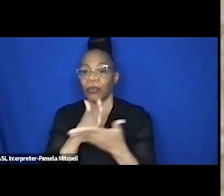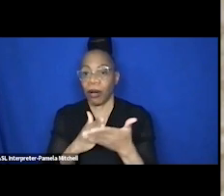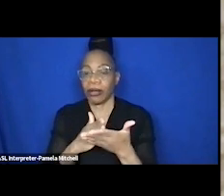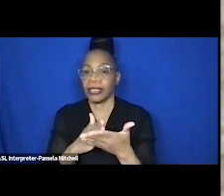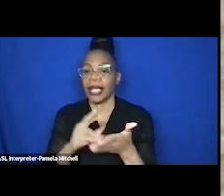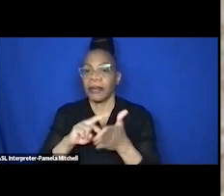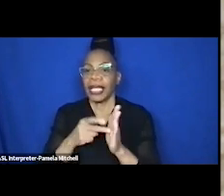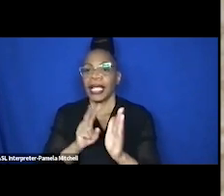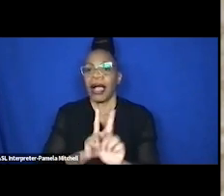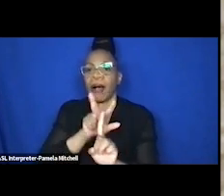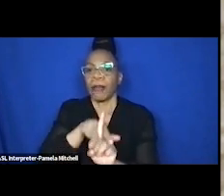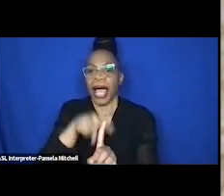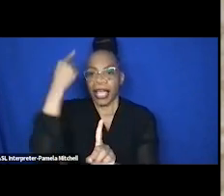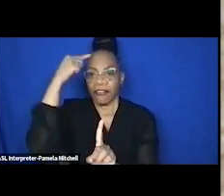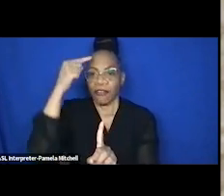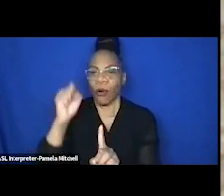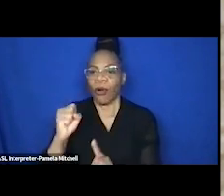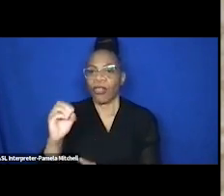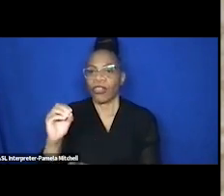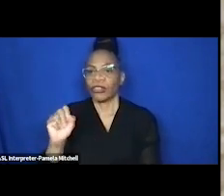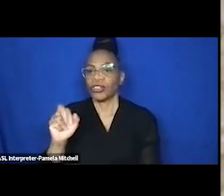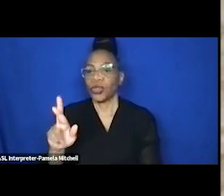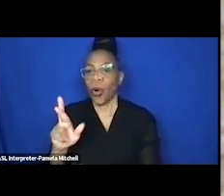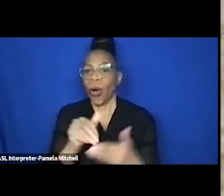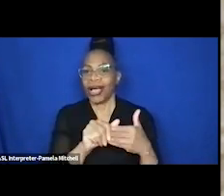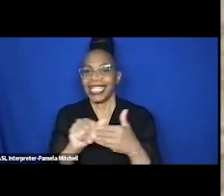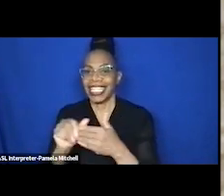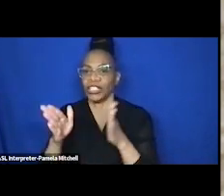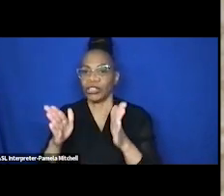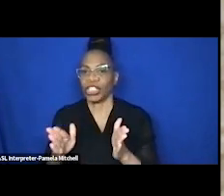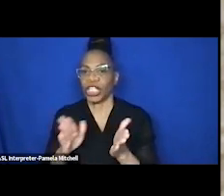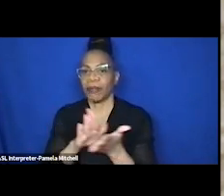for the SOAR leadership academies and using those resources